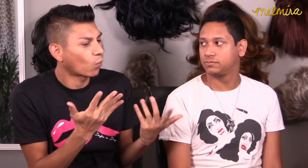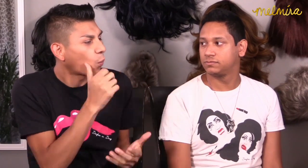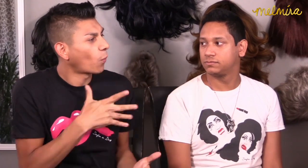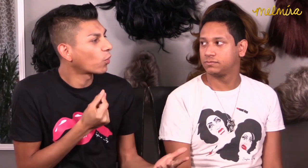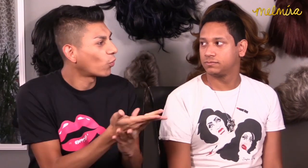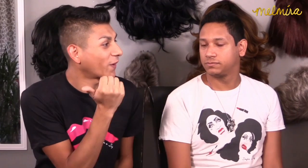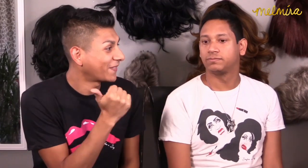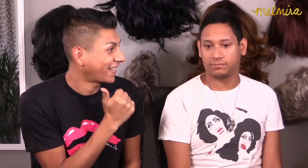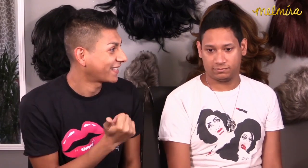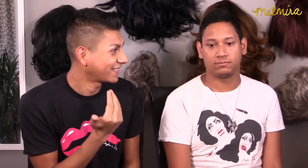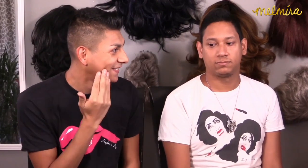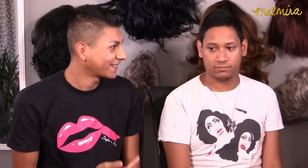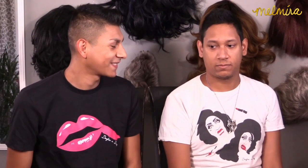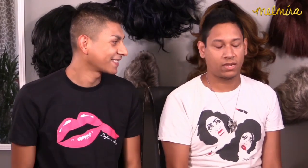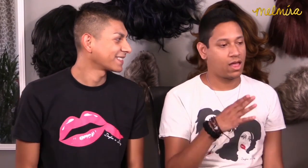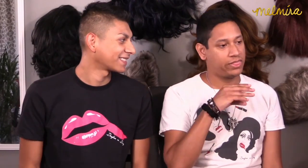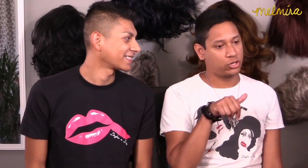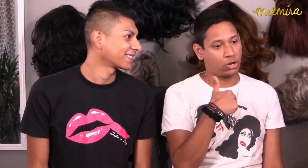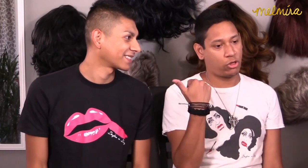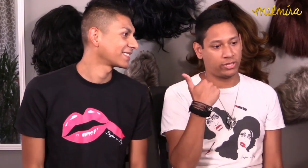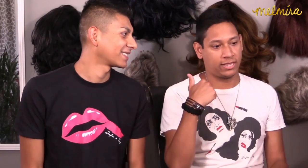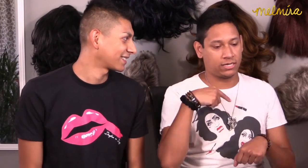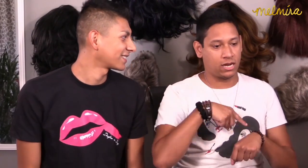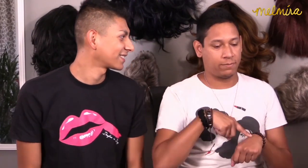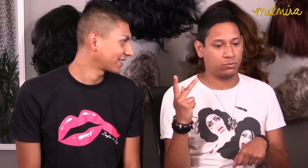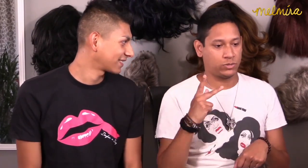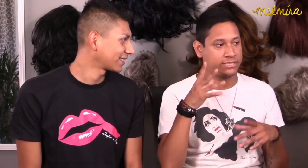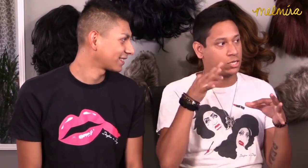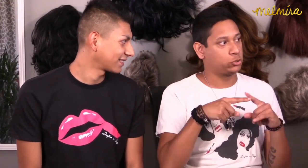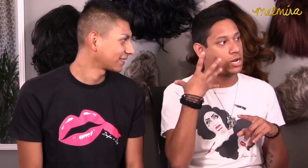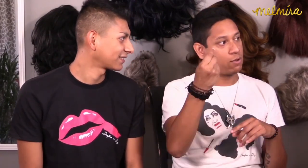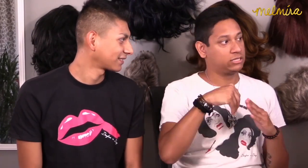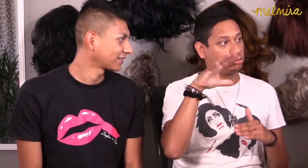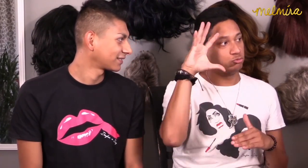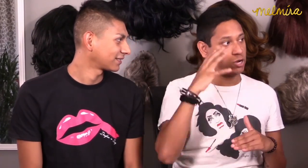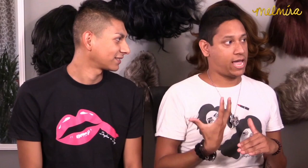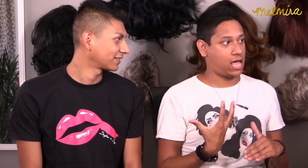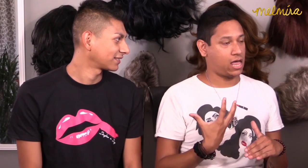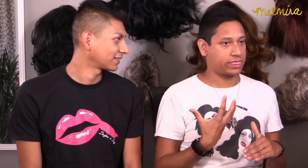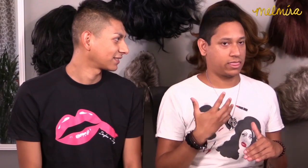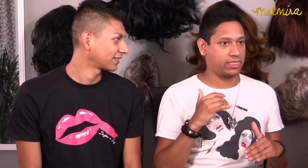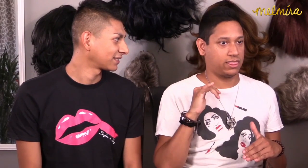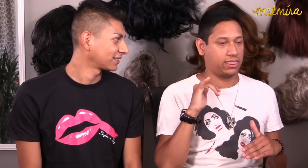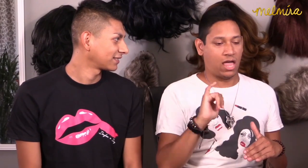It opened my mind about what women go through every day! And there was this other time when we decided to go outside in